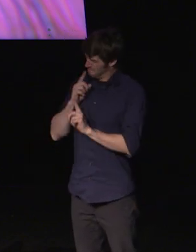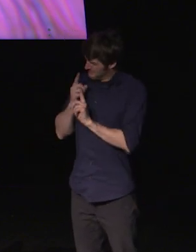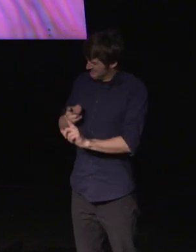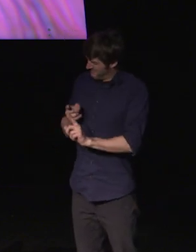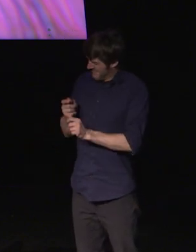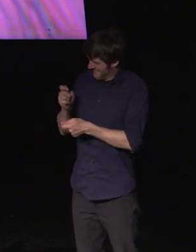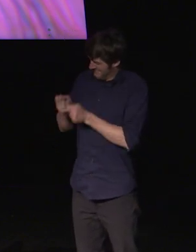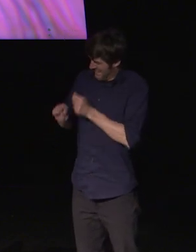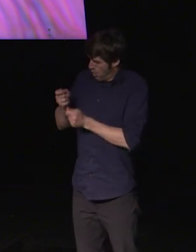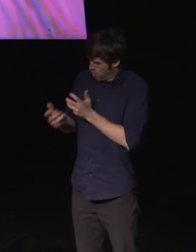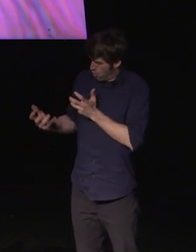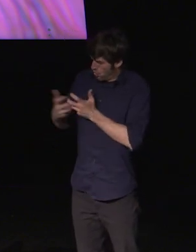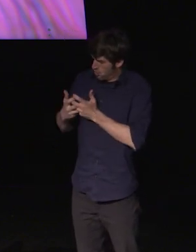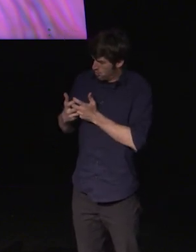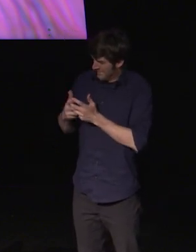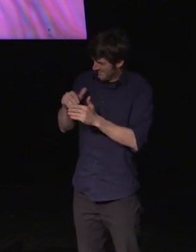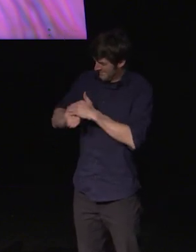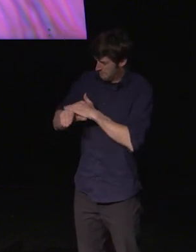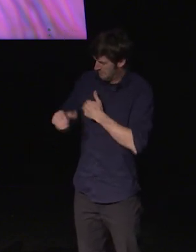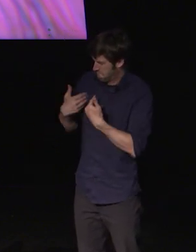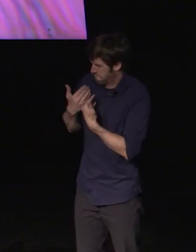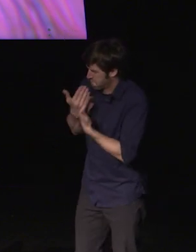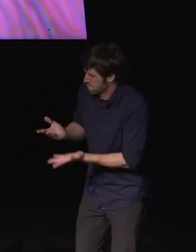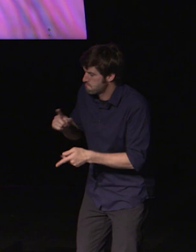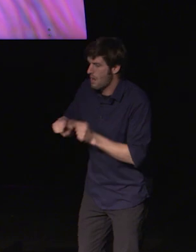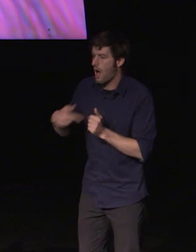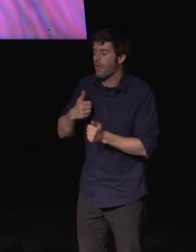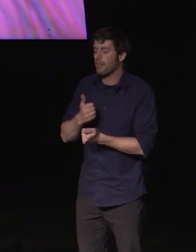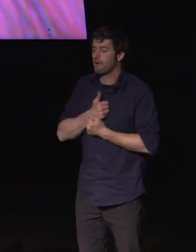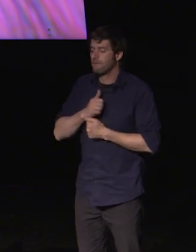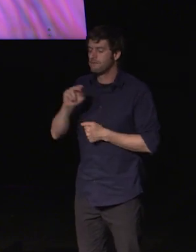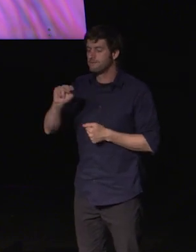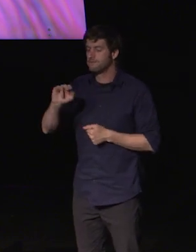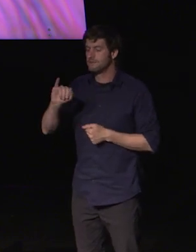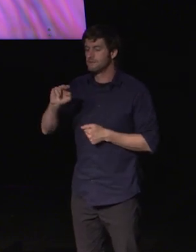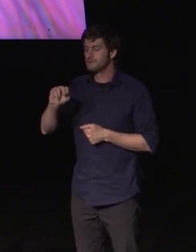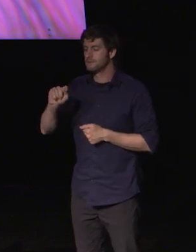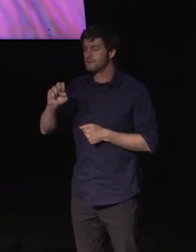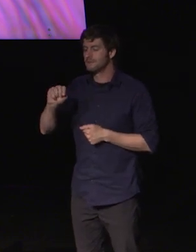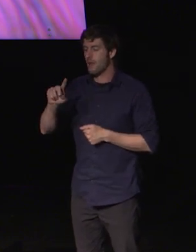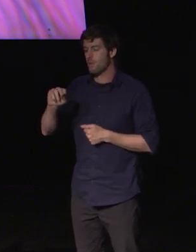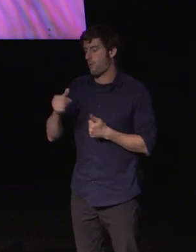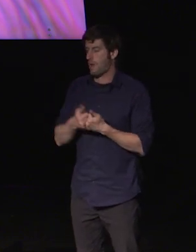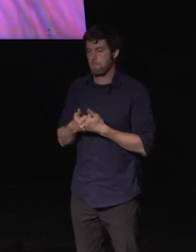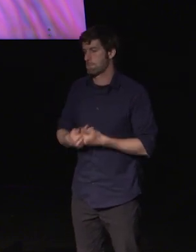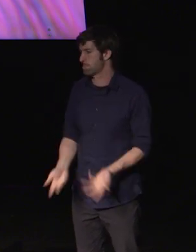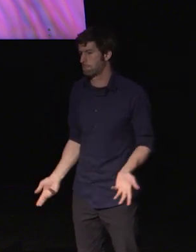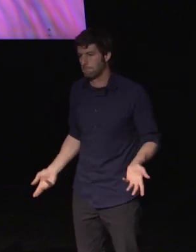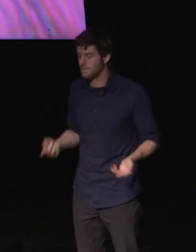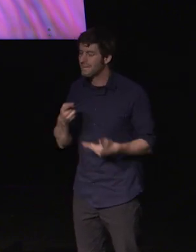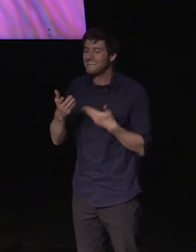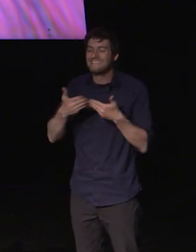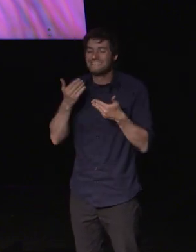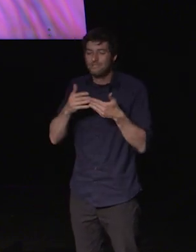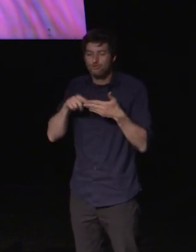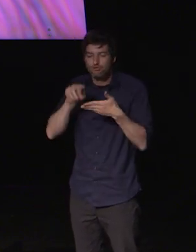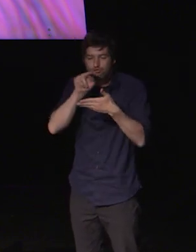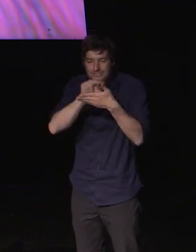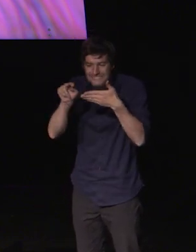but I definitely really like a lot of the Nintendo games. because I find that they are often very easy to read. Like, I love Animal Crossing,